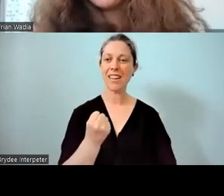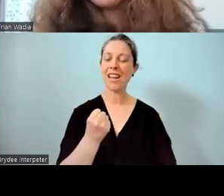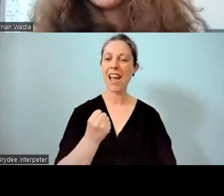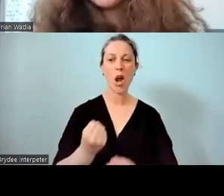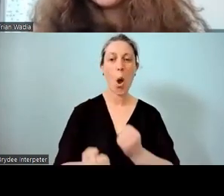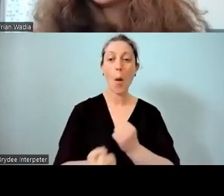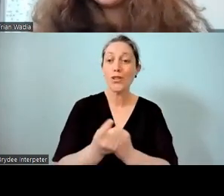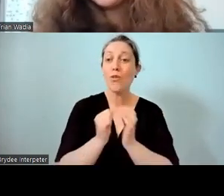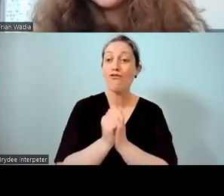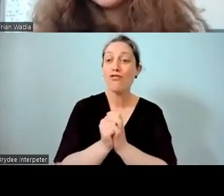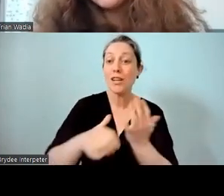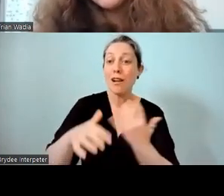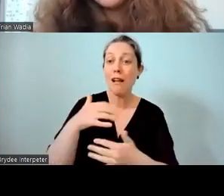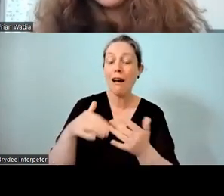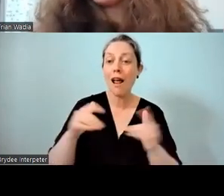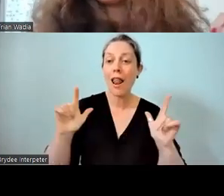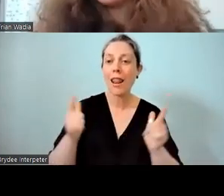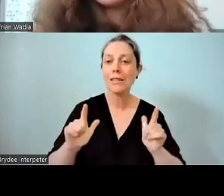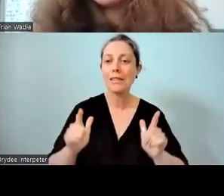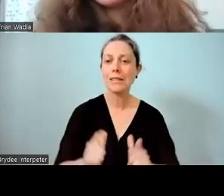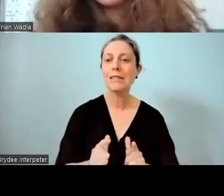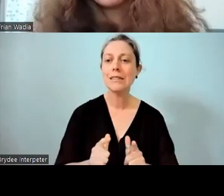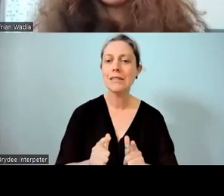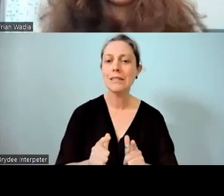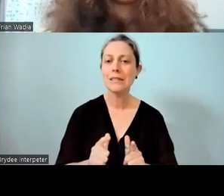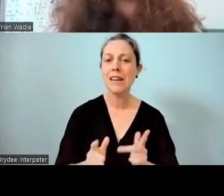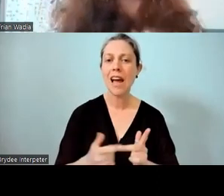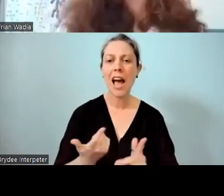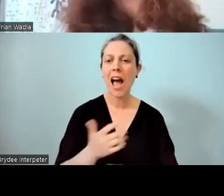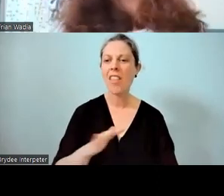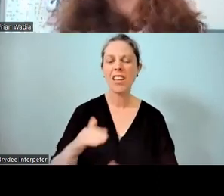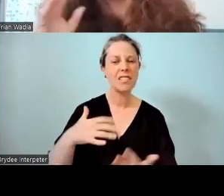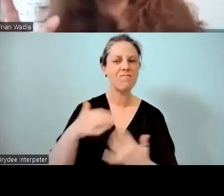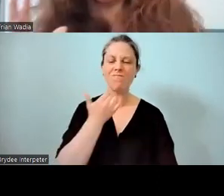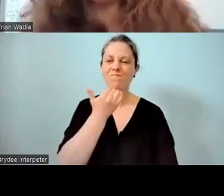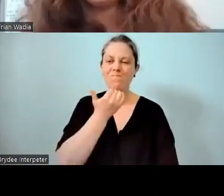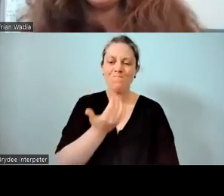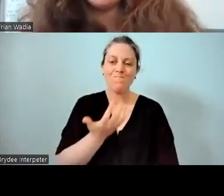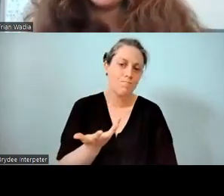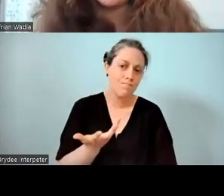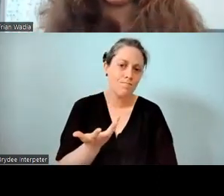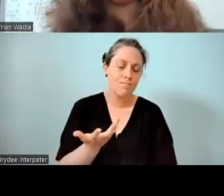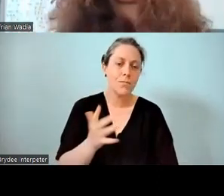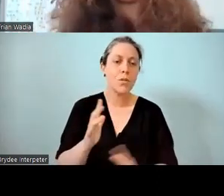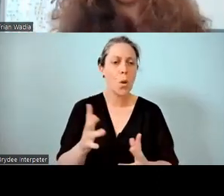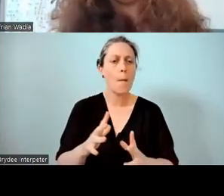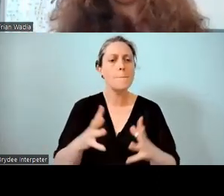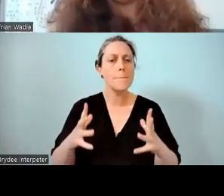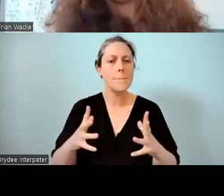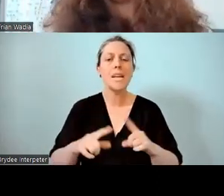to make friendships and connections, and other kids didn't sort of interact as much." So it makes a huge difference how we, you know,